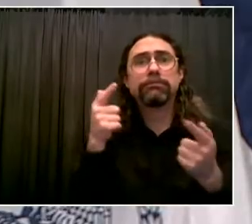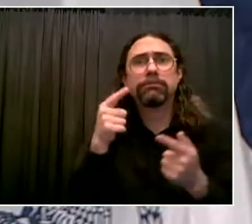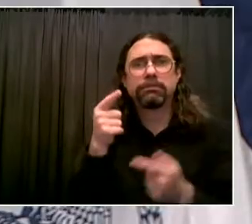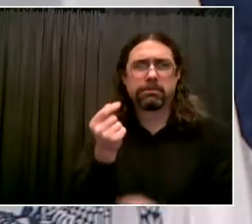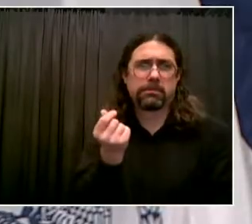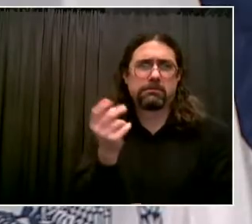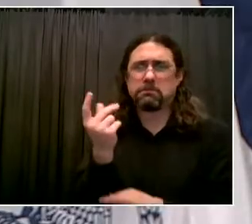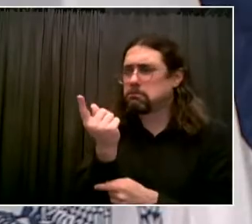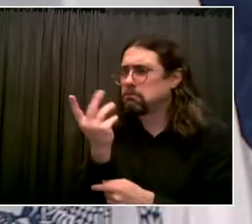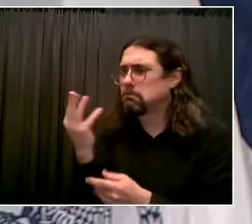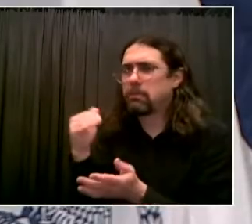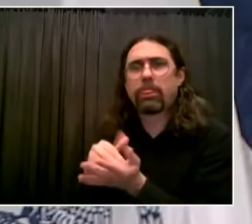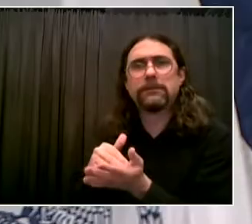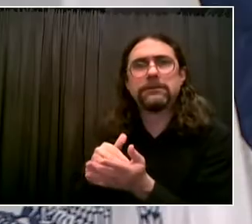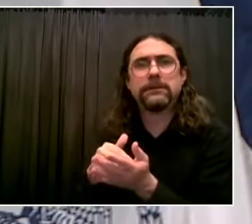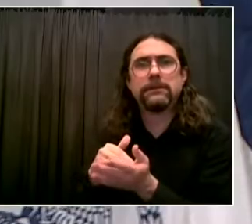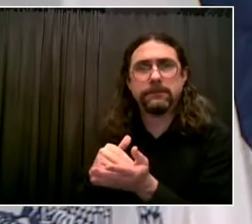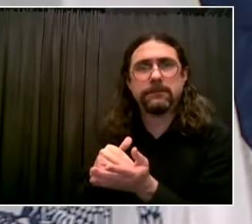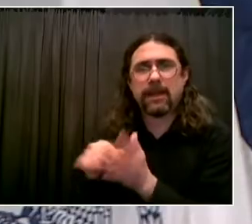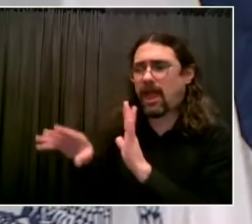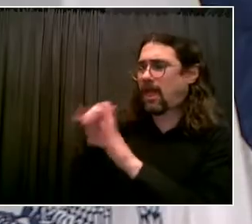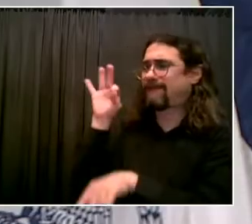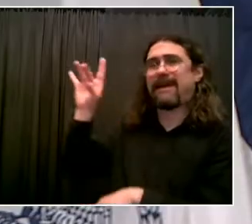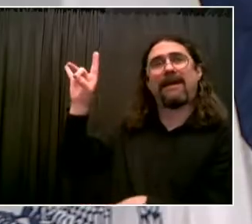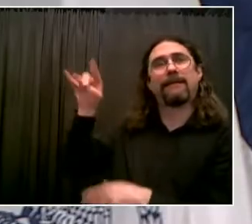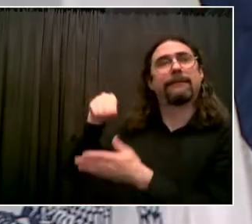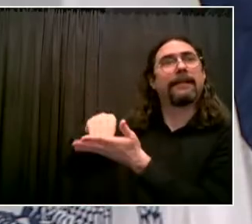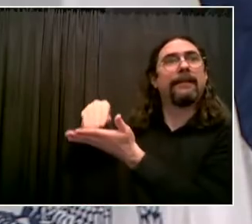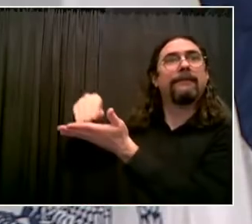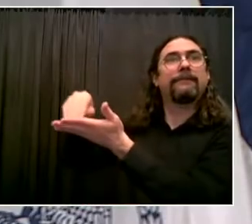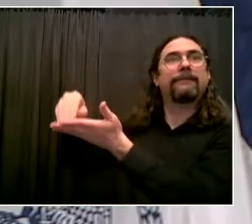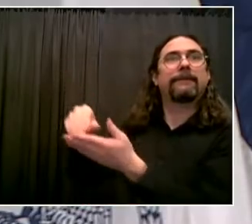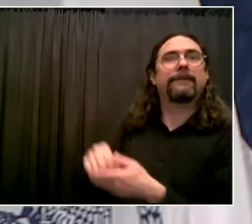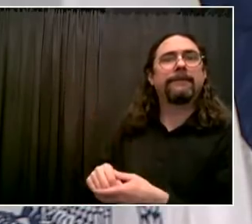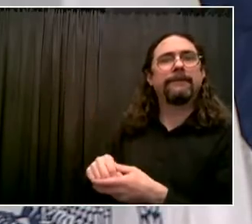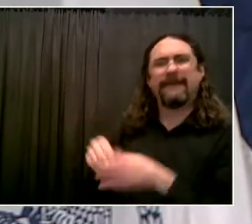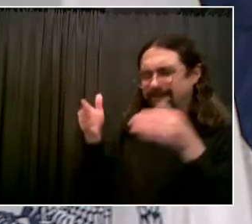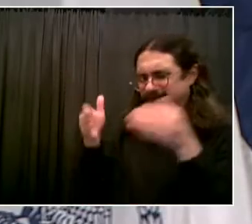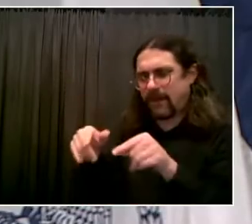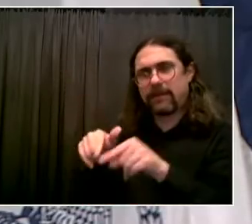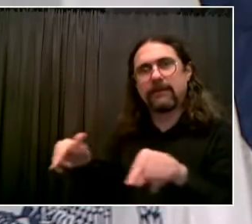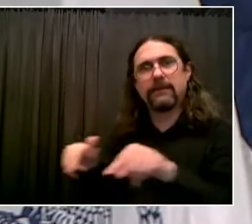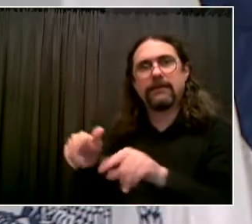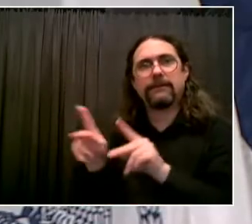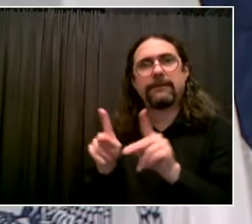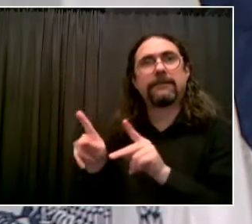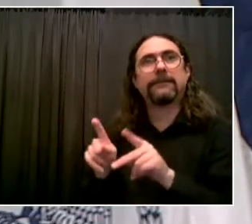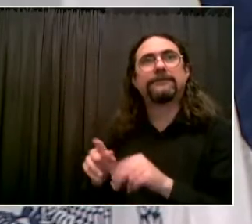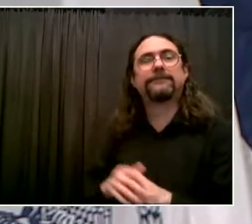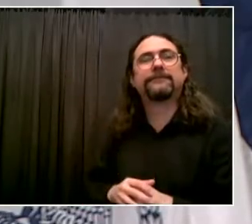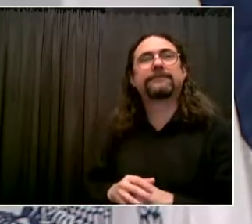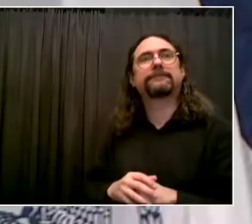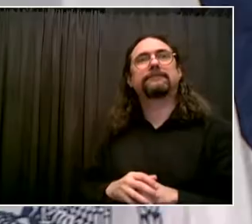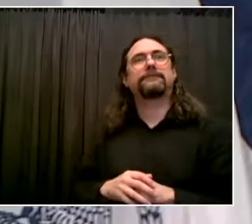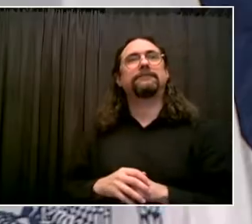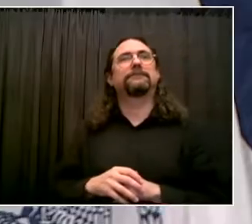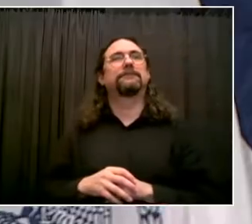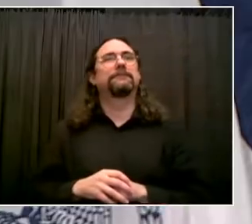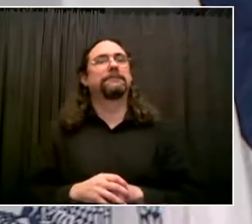FEW THOUSAND THE COMMIT THE MOST